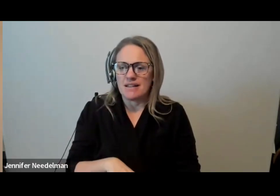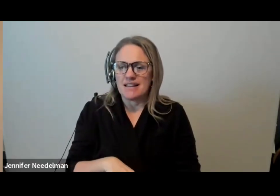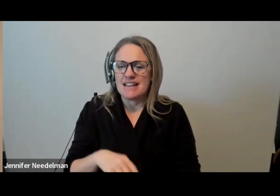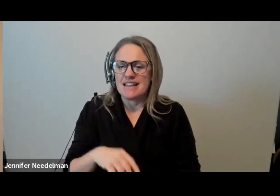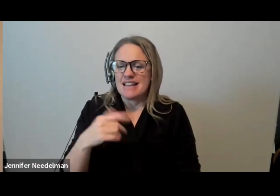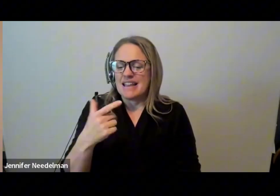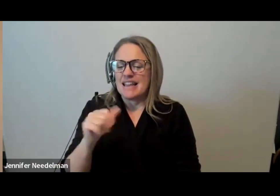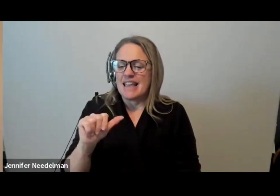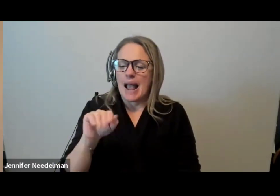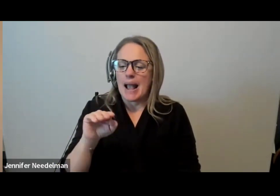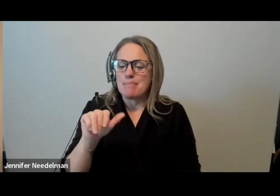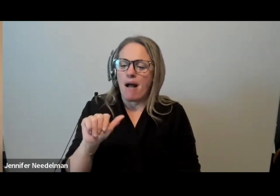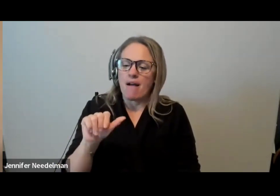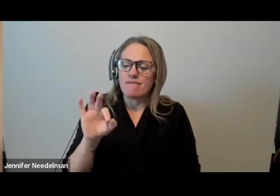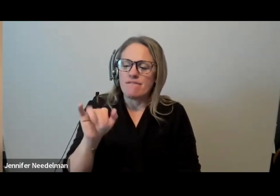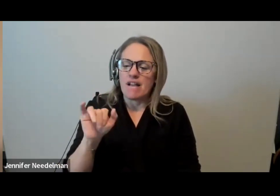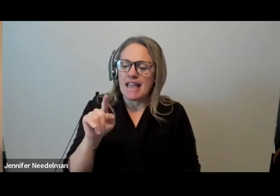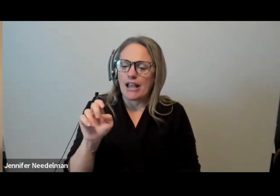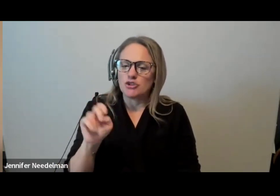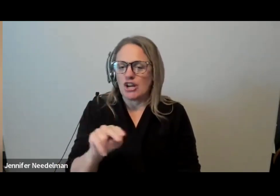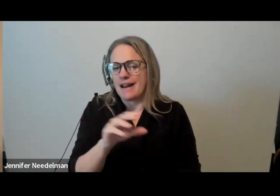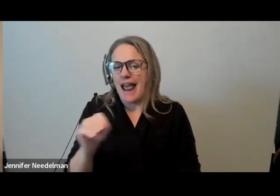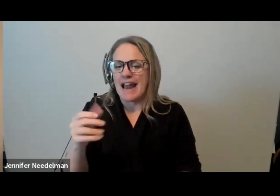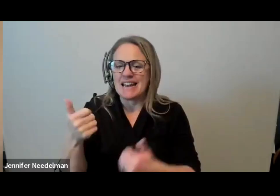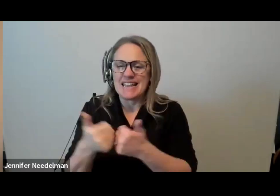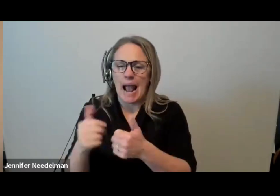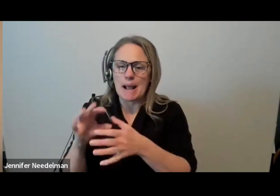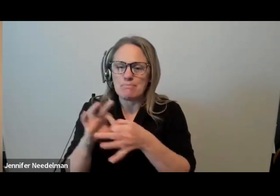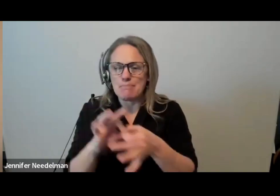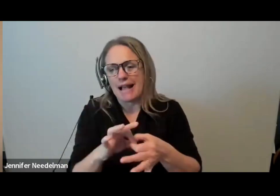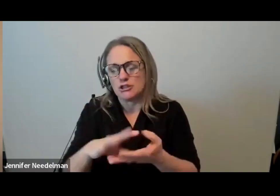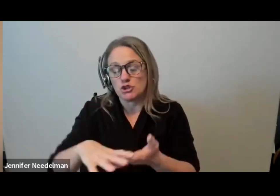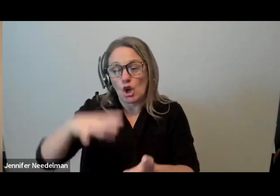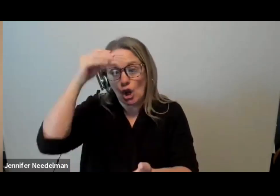and game-based learning can in many ways borrow some